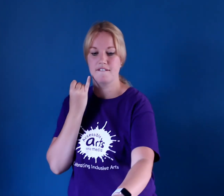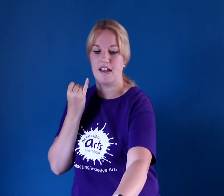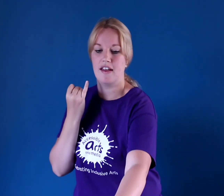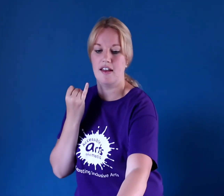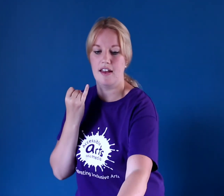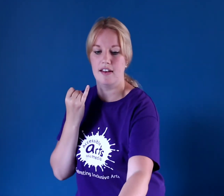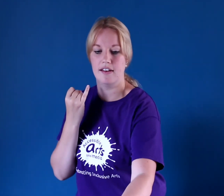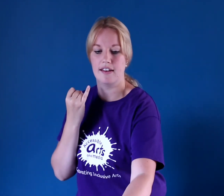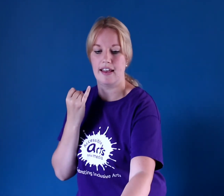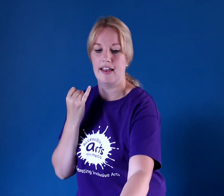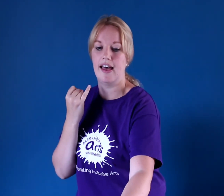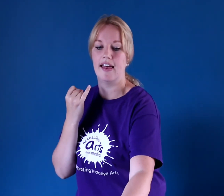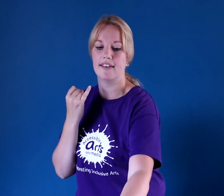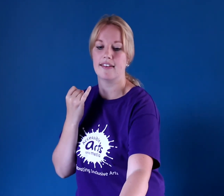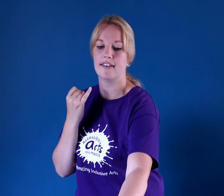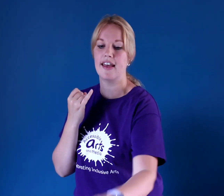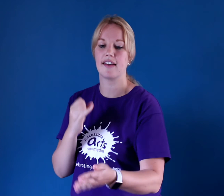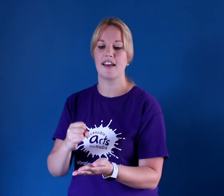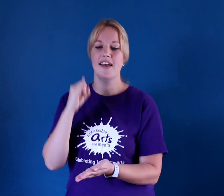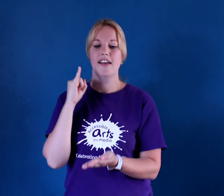Fantastic.